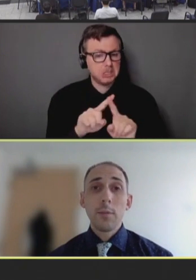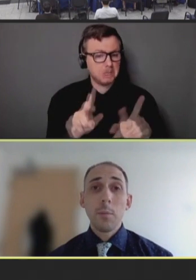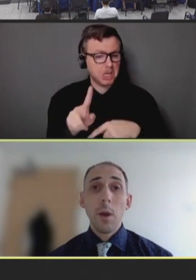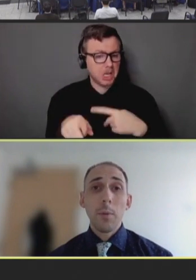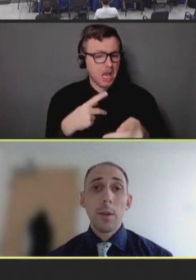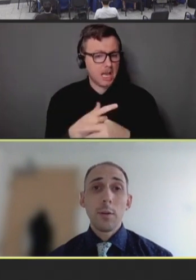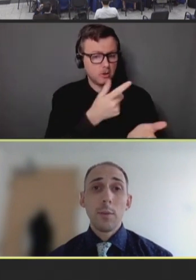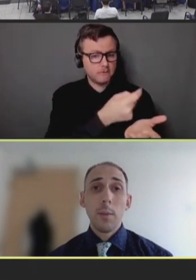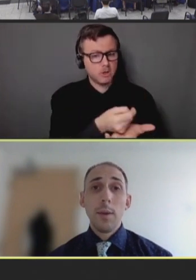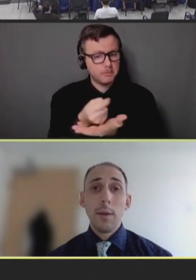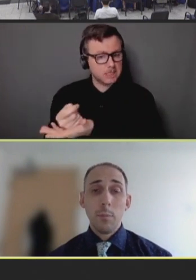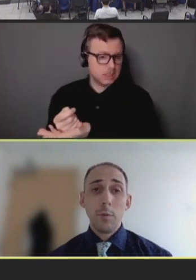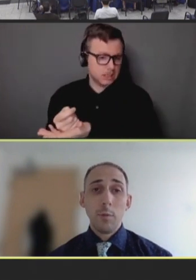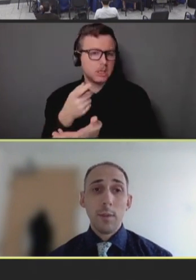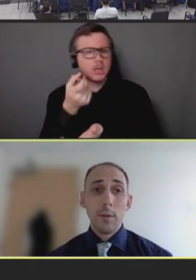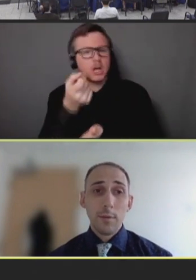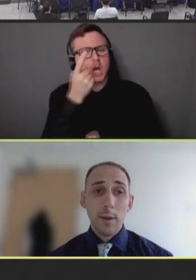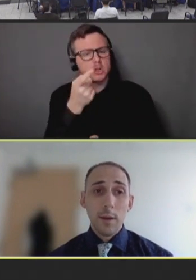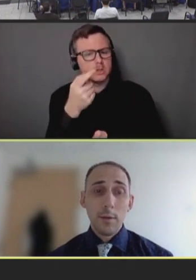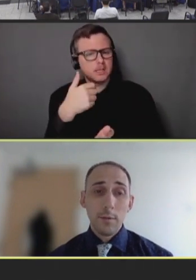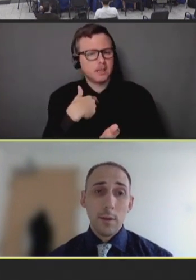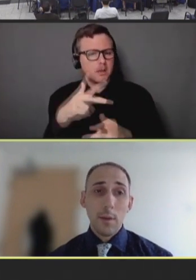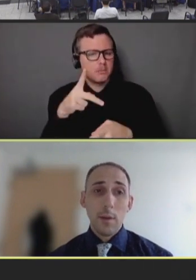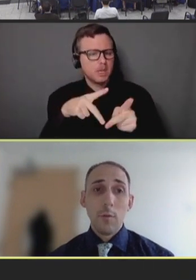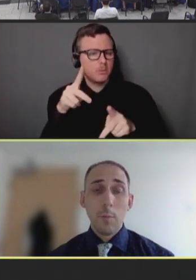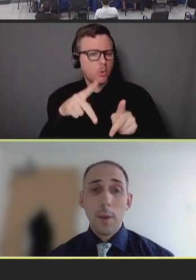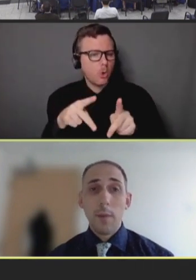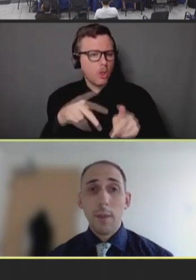the populations may be different between these studies.